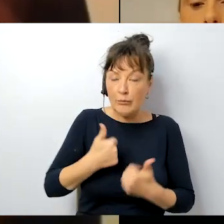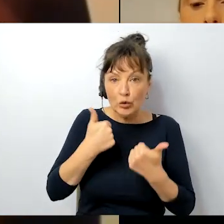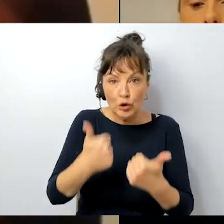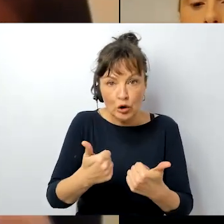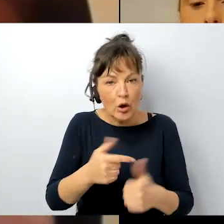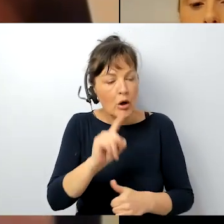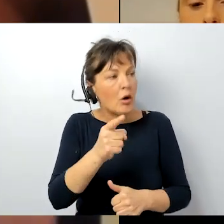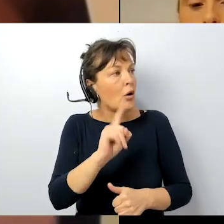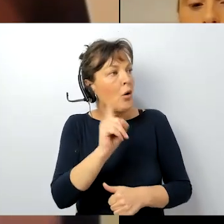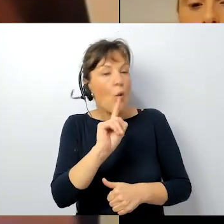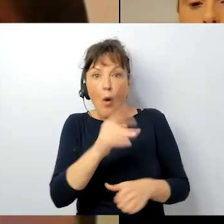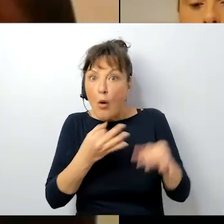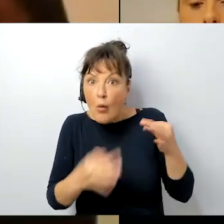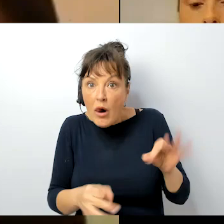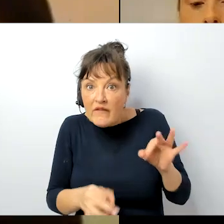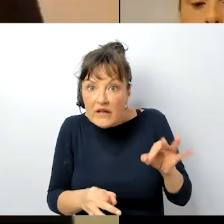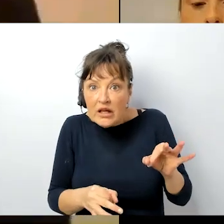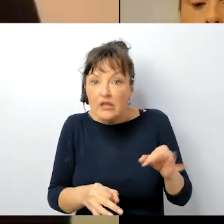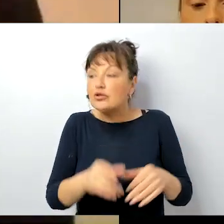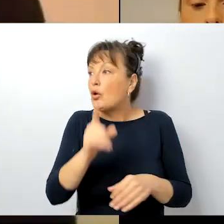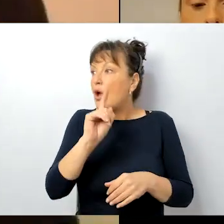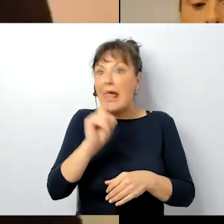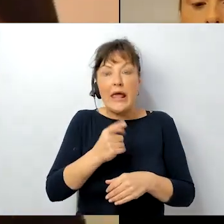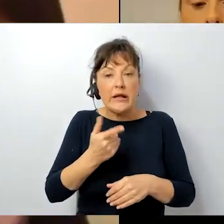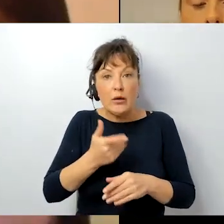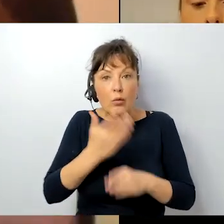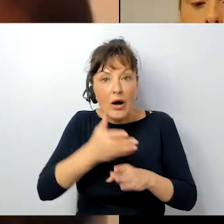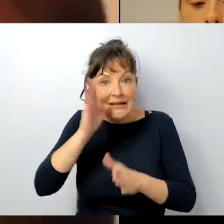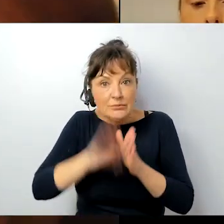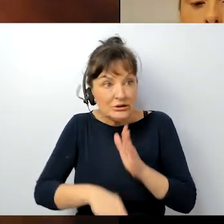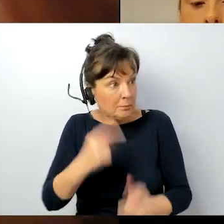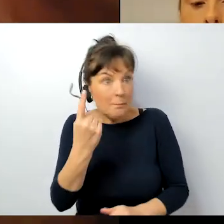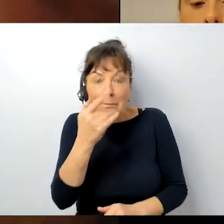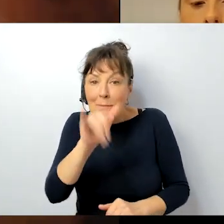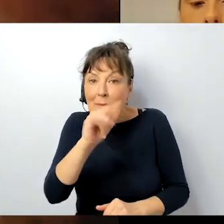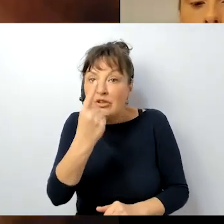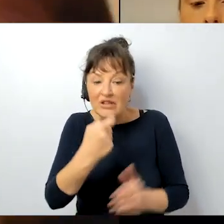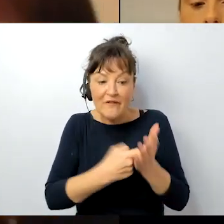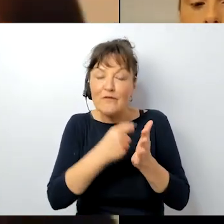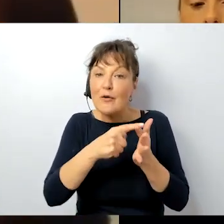and you're talking about any work history you've got, anything school-wise - what qualifications